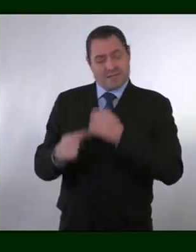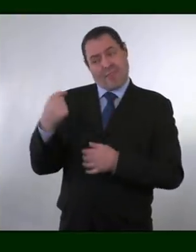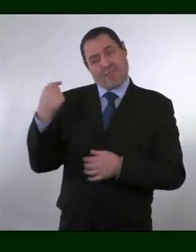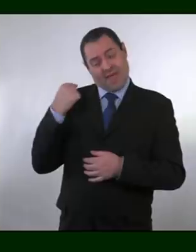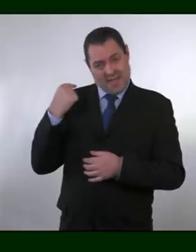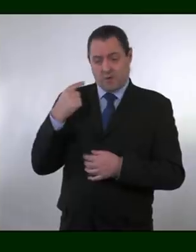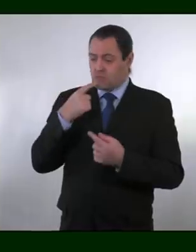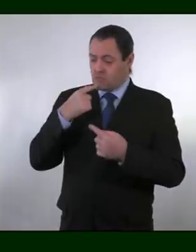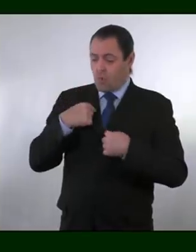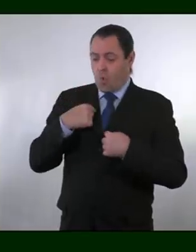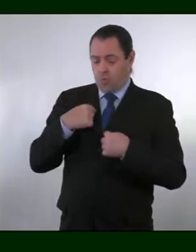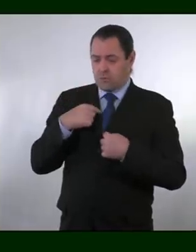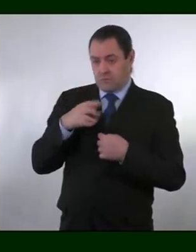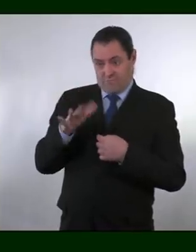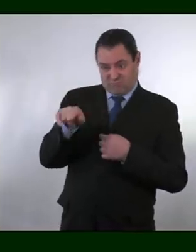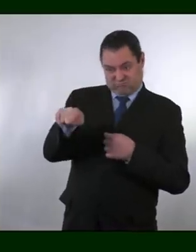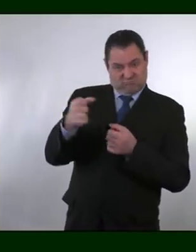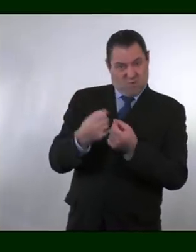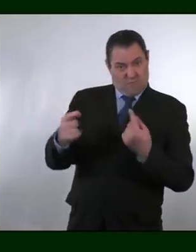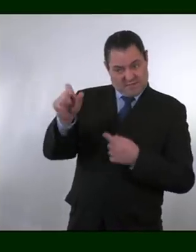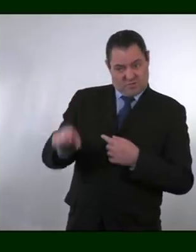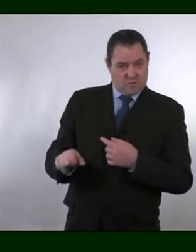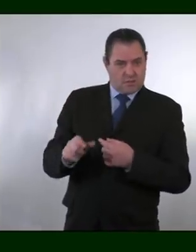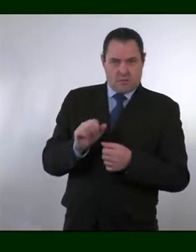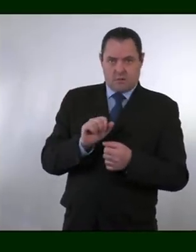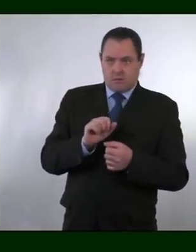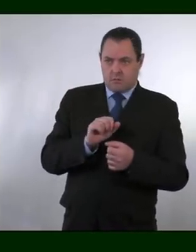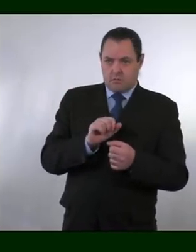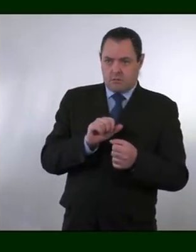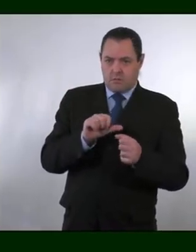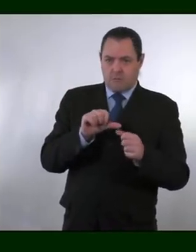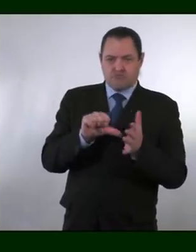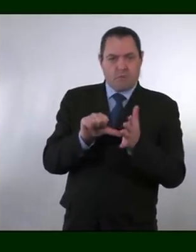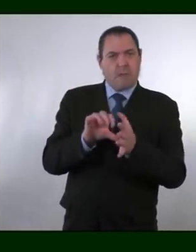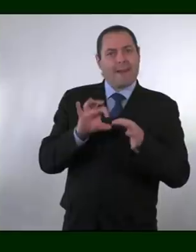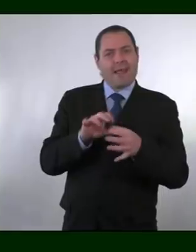right hon. and learned Gentleman to remove the blockages in our procurement process to